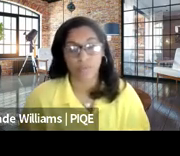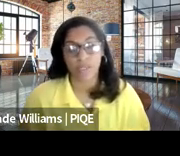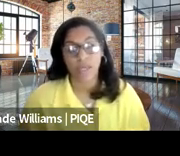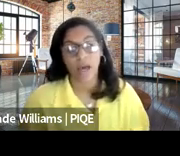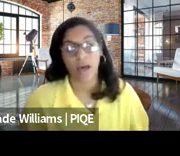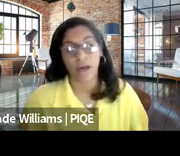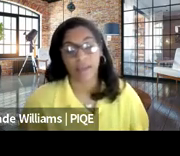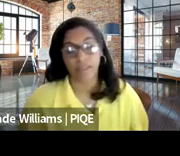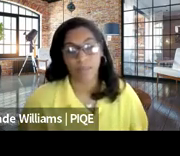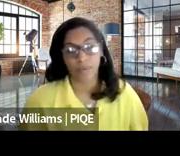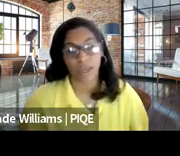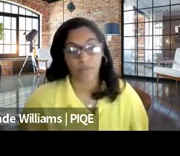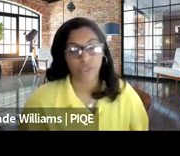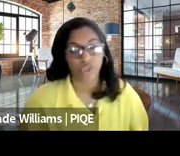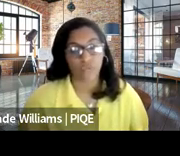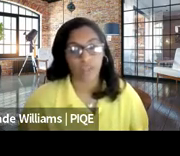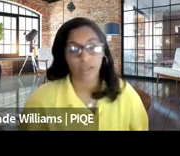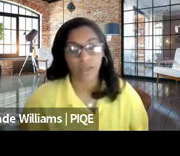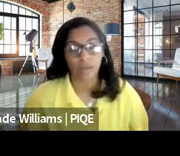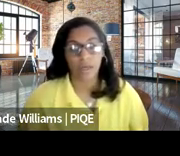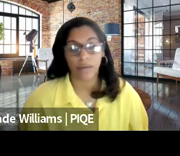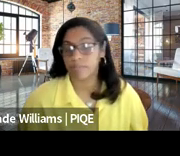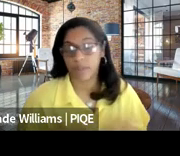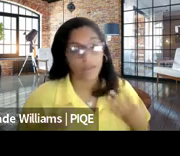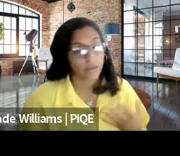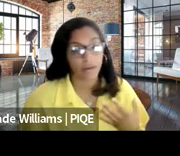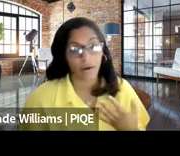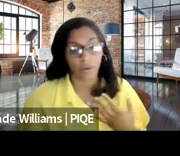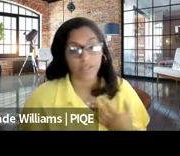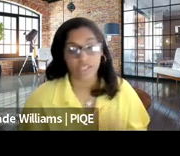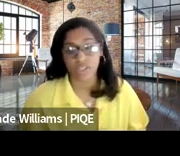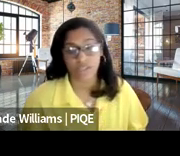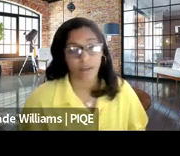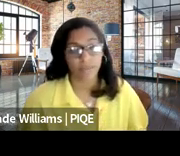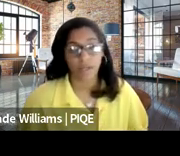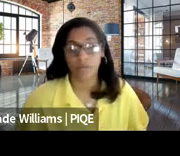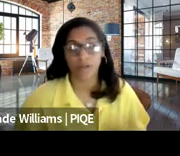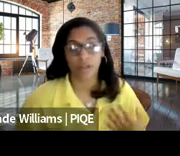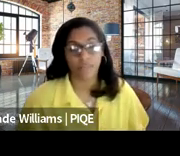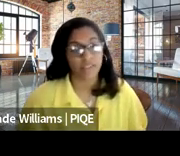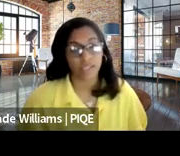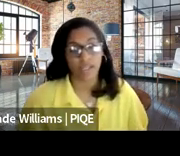homes and the people that we're serving. But our organization didn't stop there. We're invested